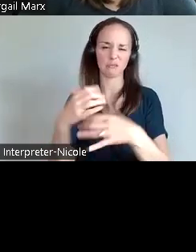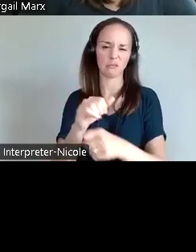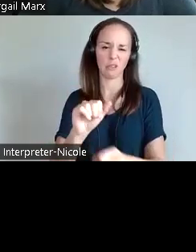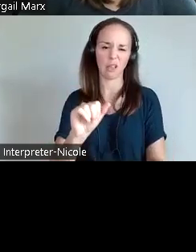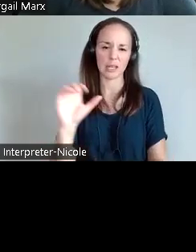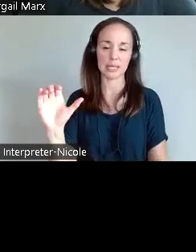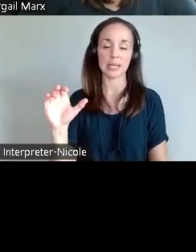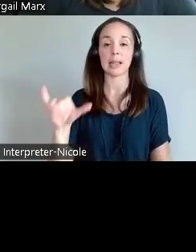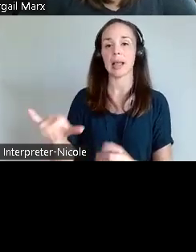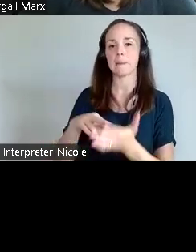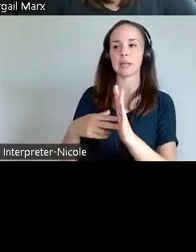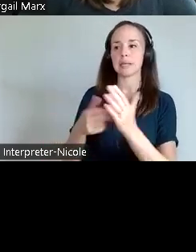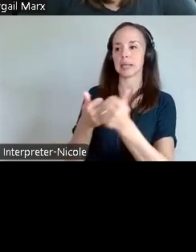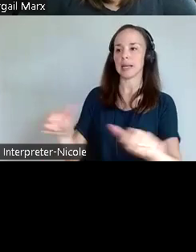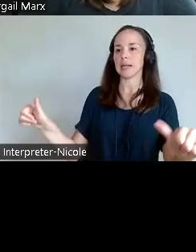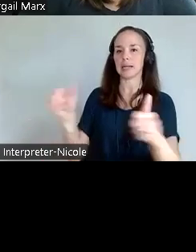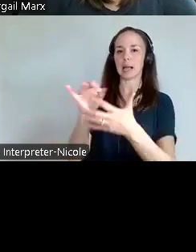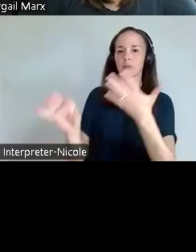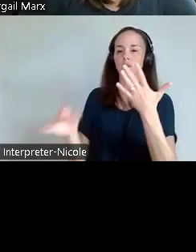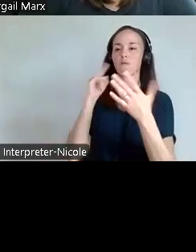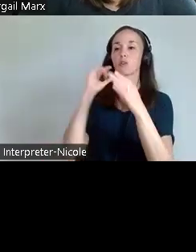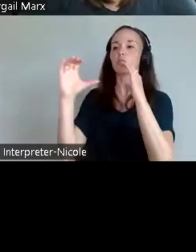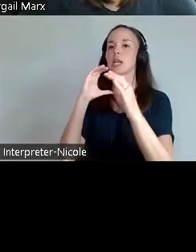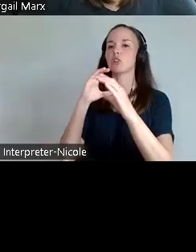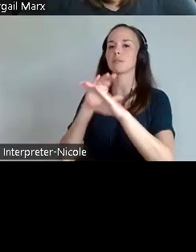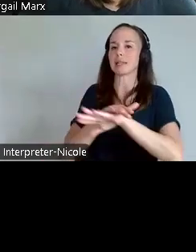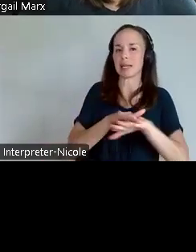may communicate besides verbal speech. So you can see the little meme that I have